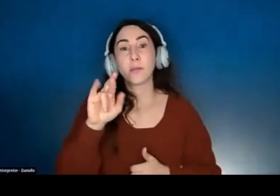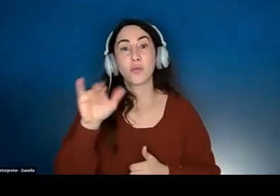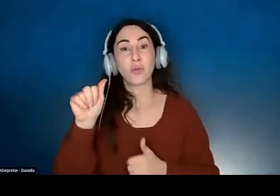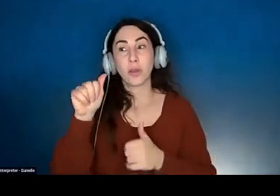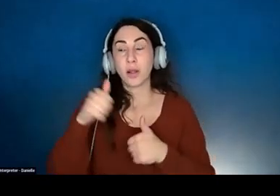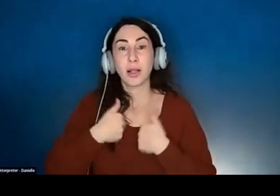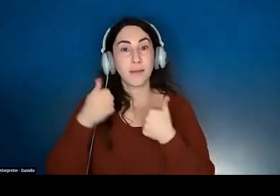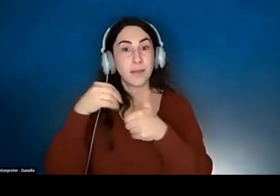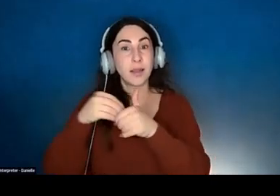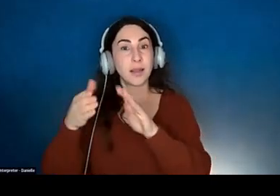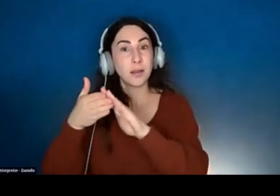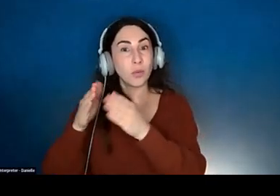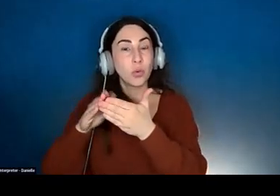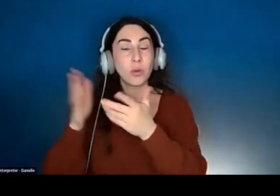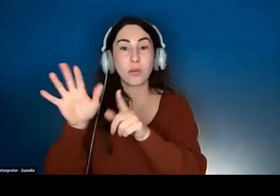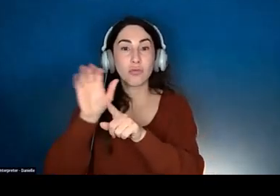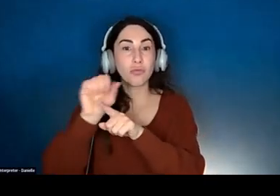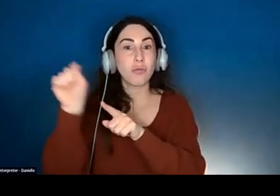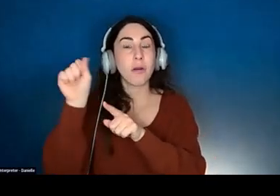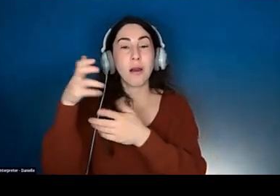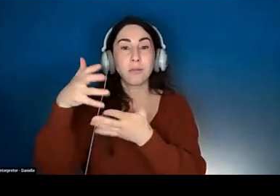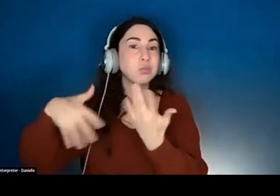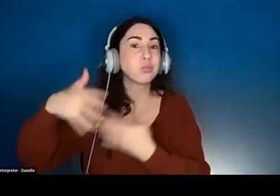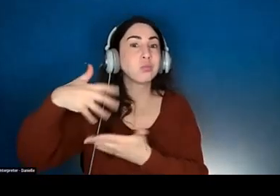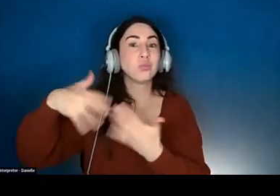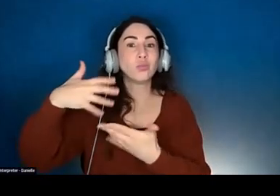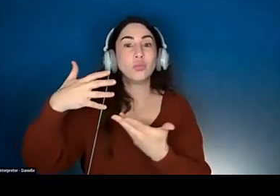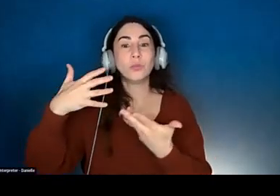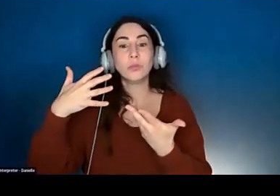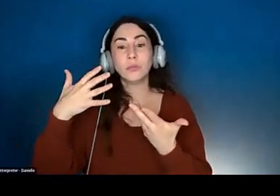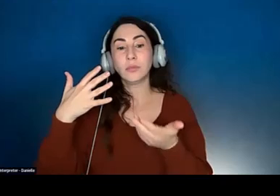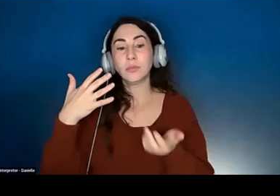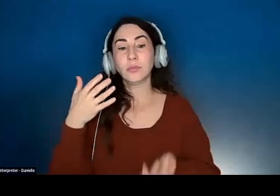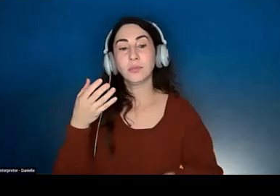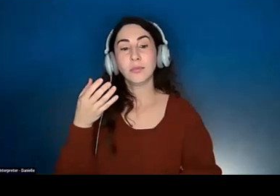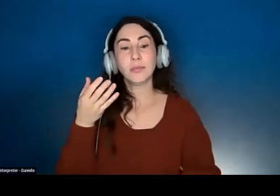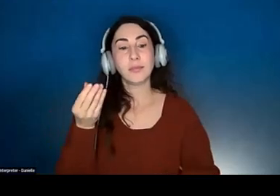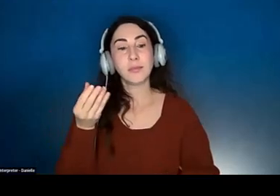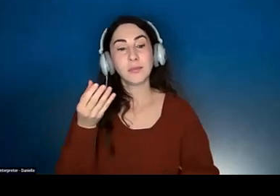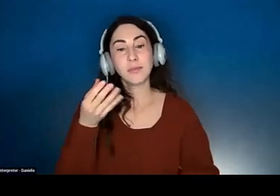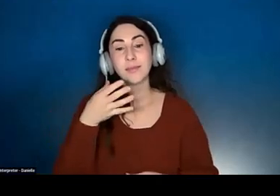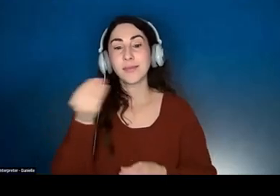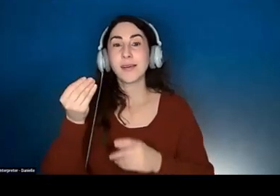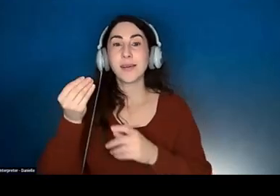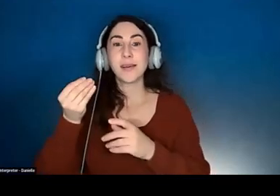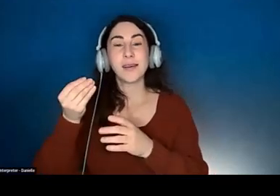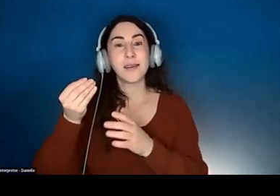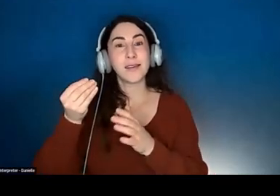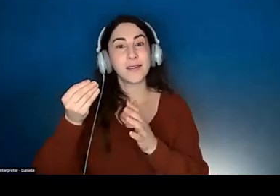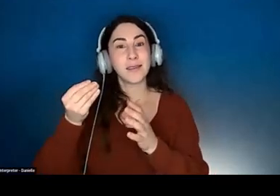getting to know new people, and reacquainting herself with friends she previously knew.